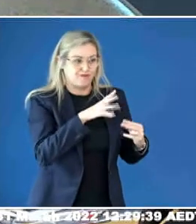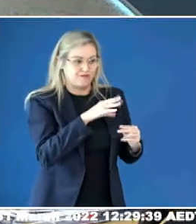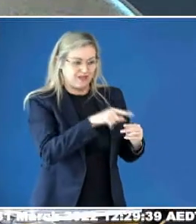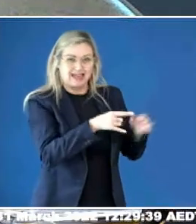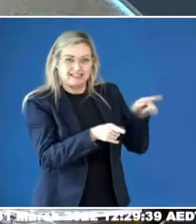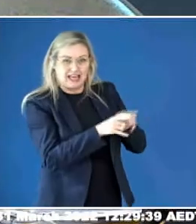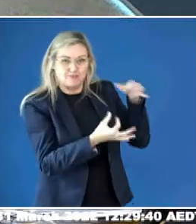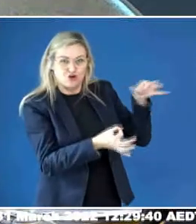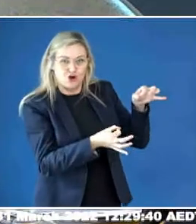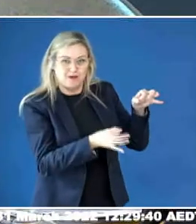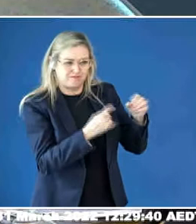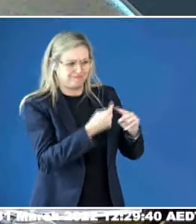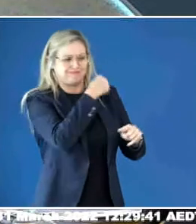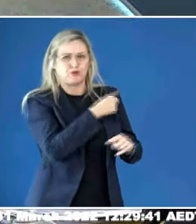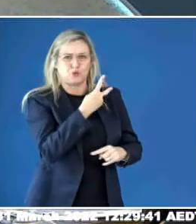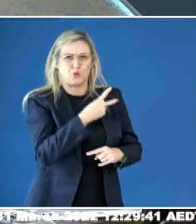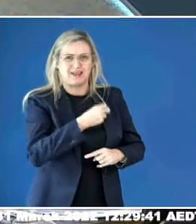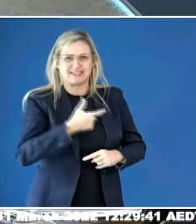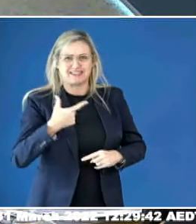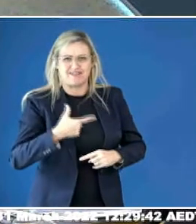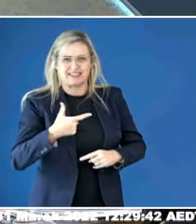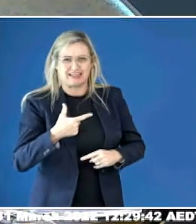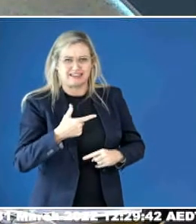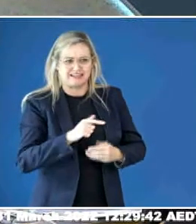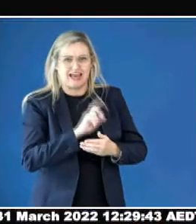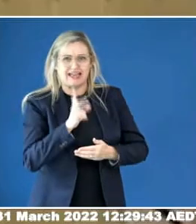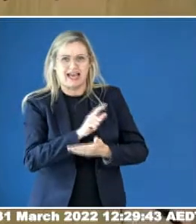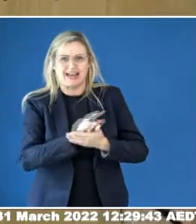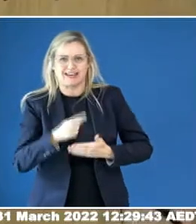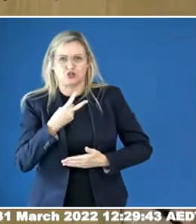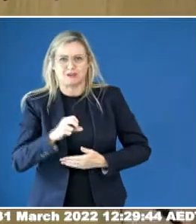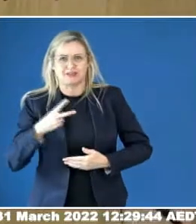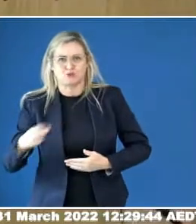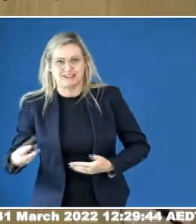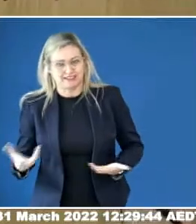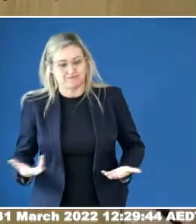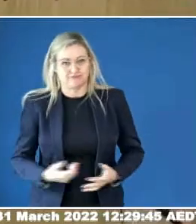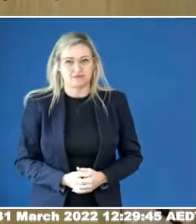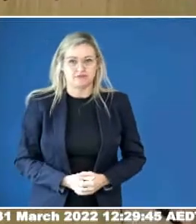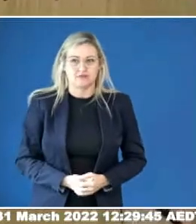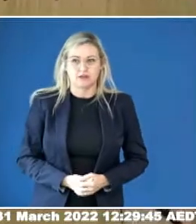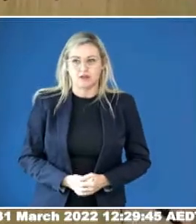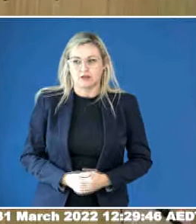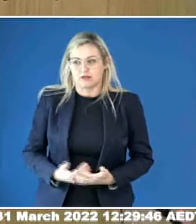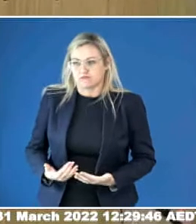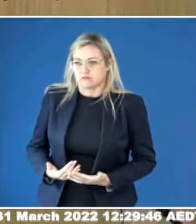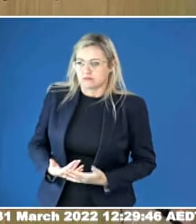I - I can't - I can't